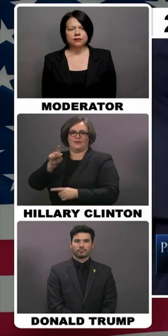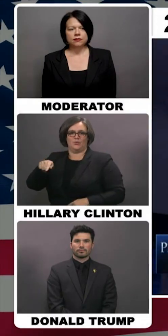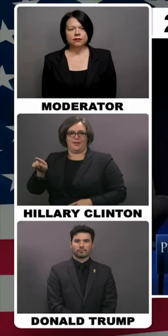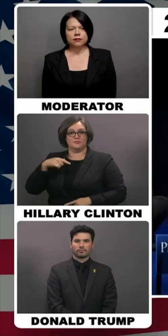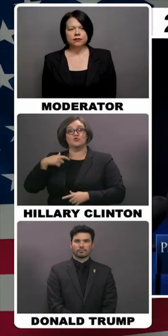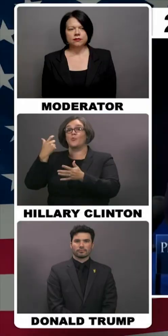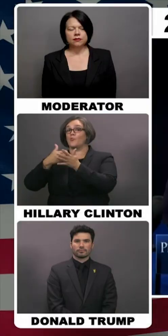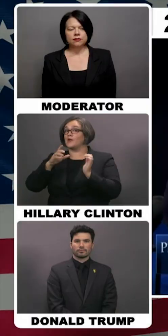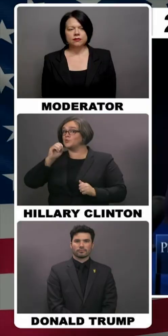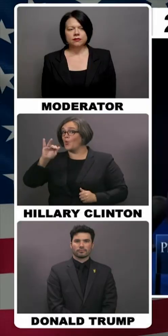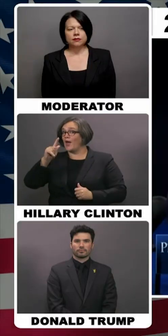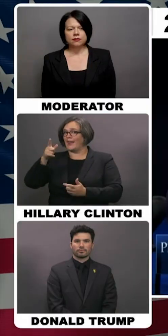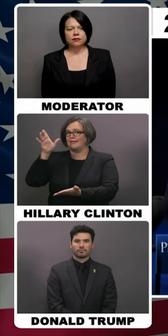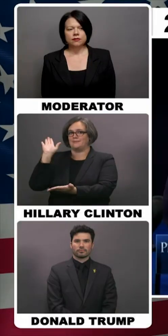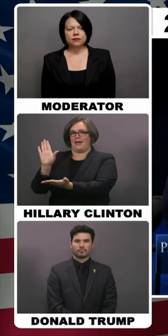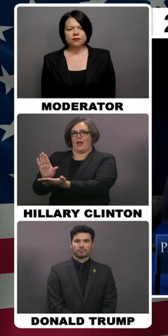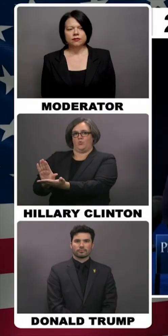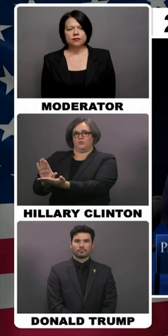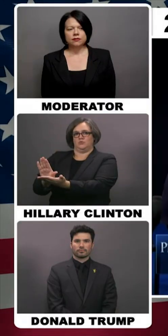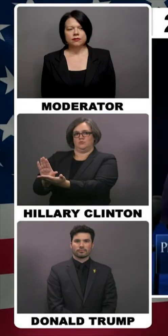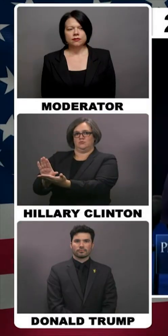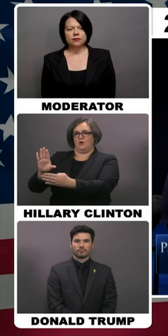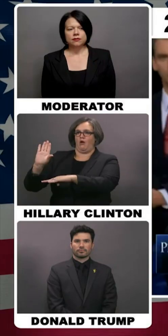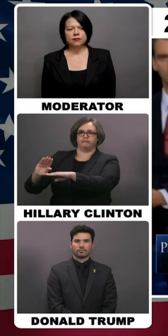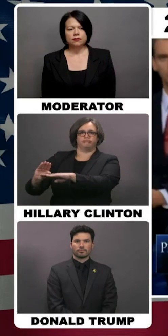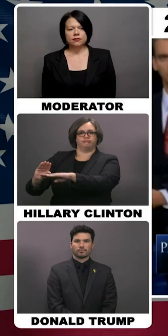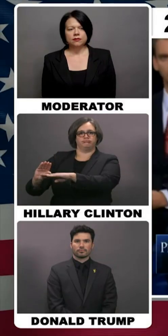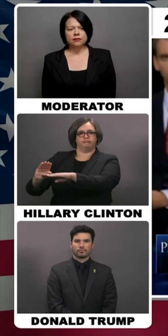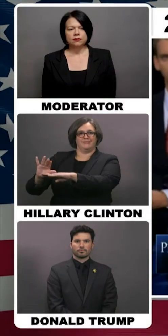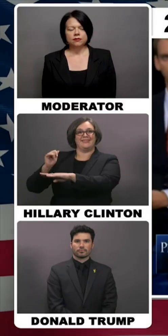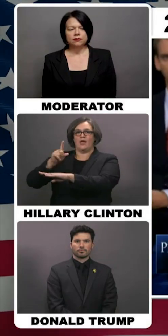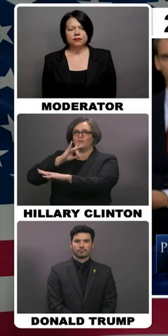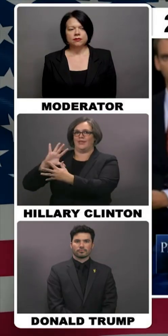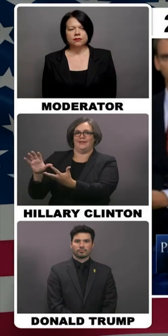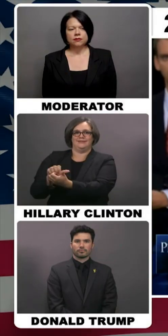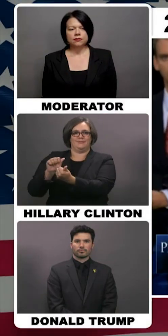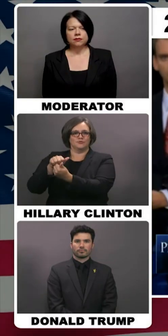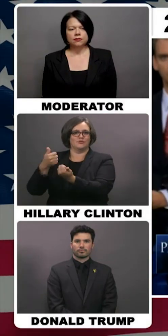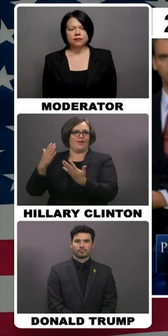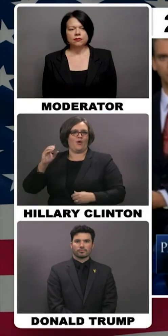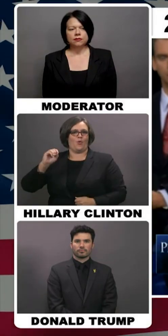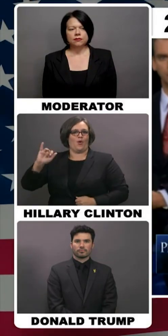and that has had a damaging effect on a lot of the oil companies. Right? We are,